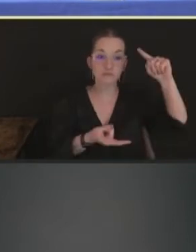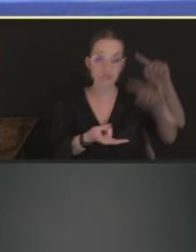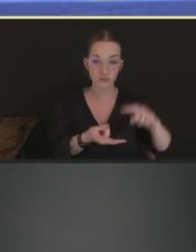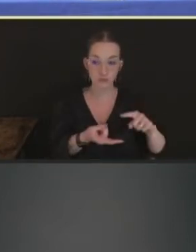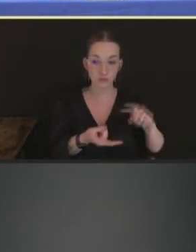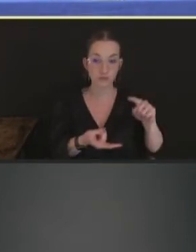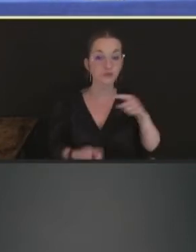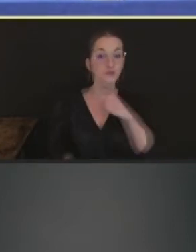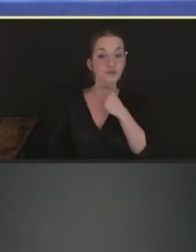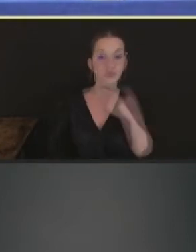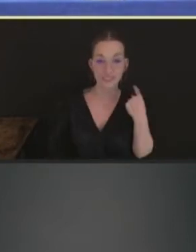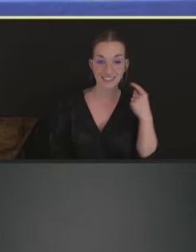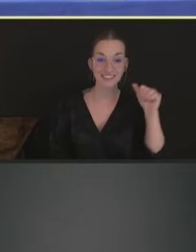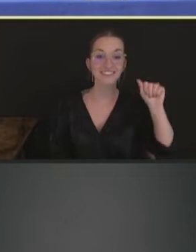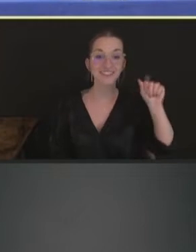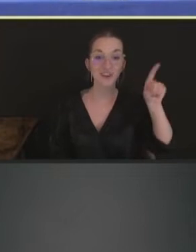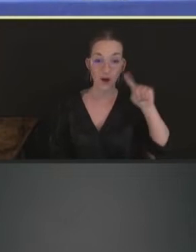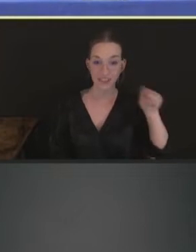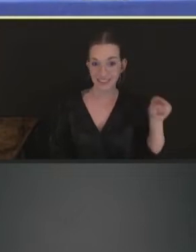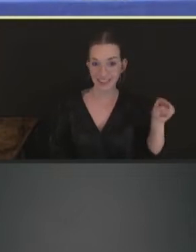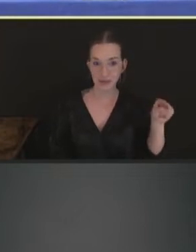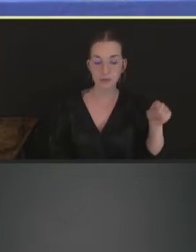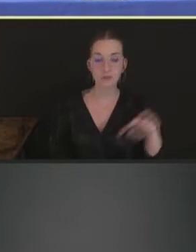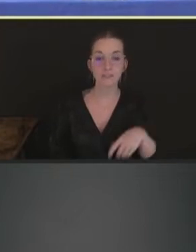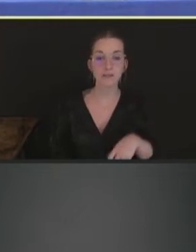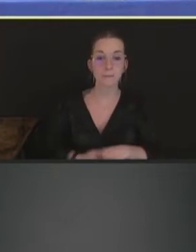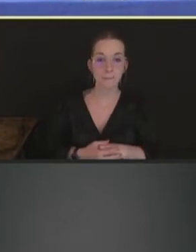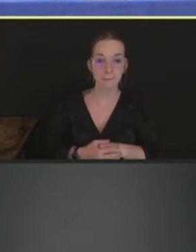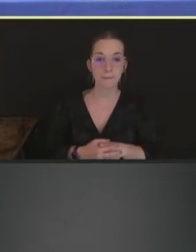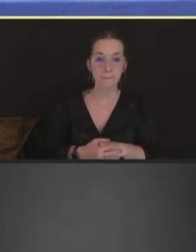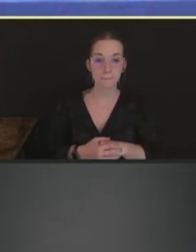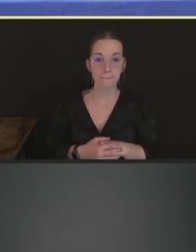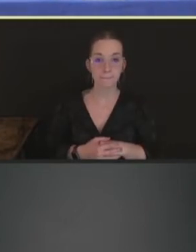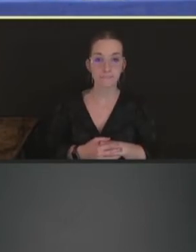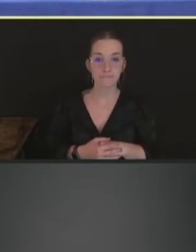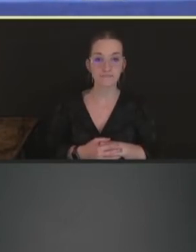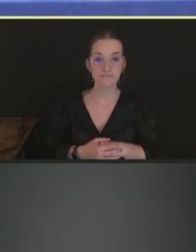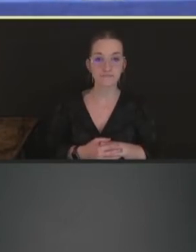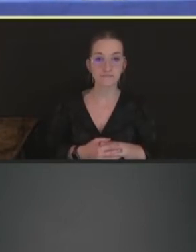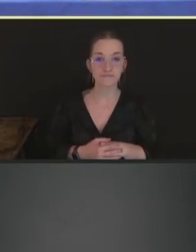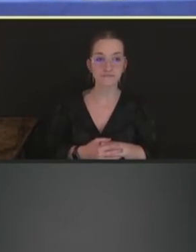I'm looking at the wrong slide.